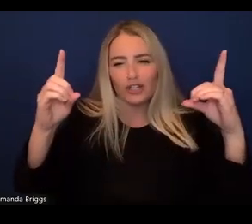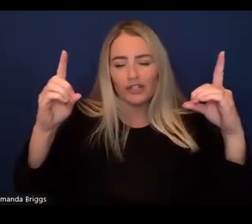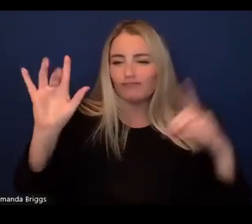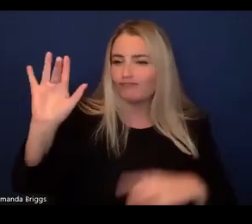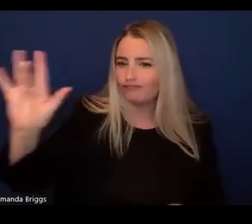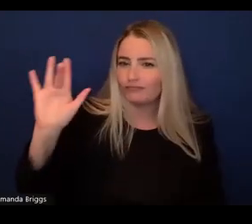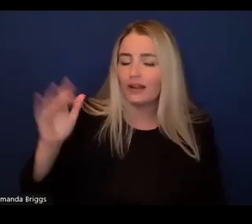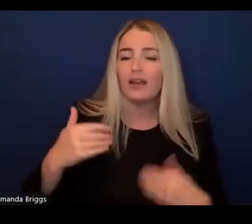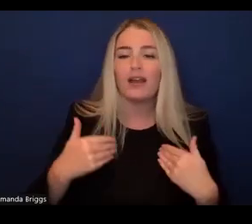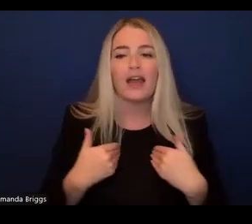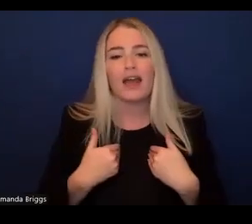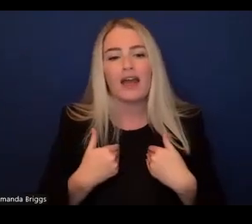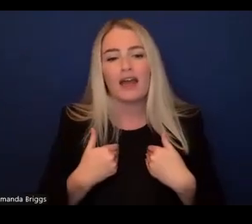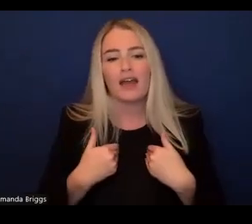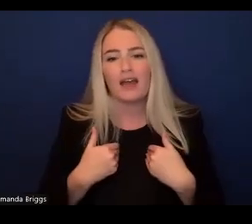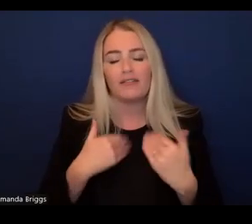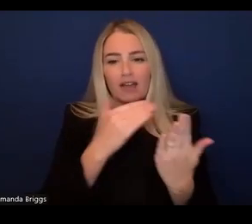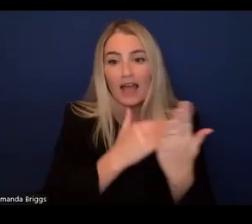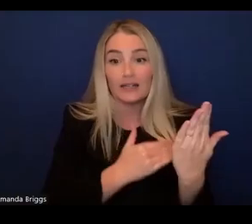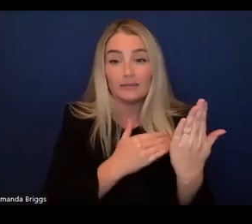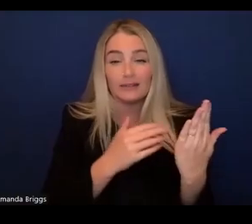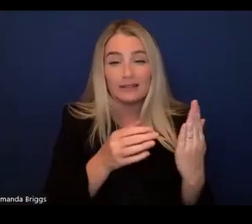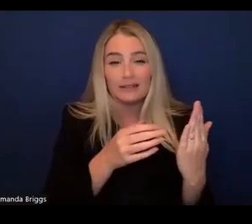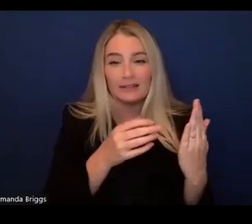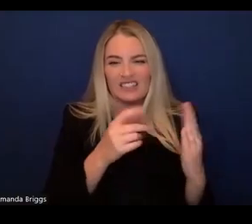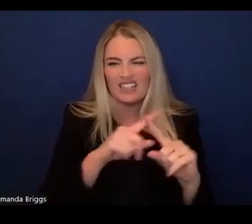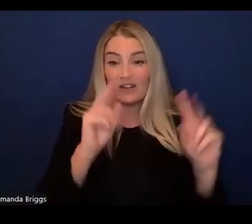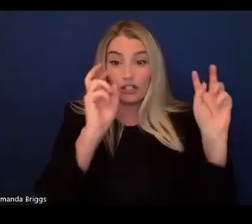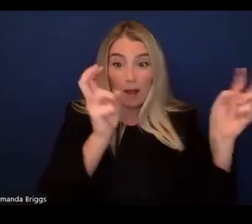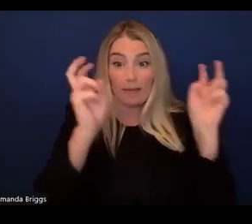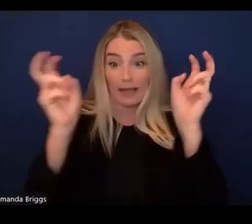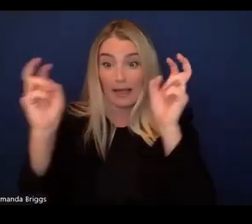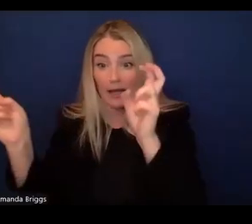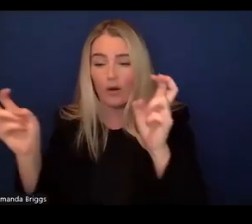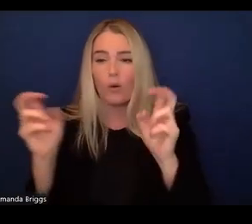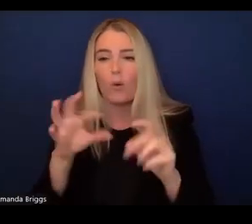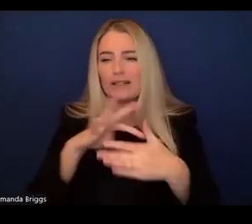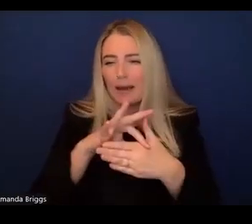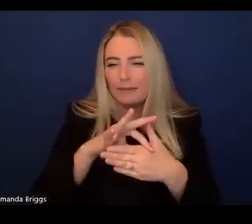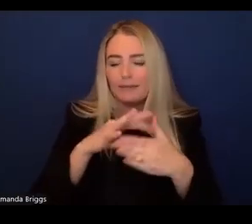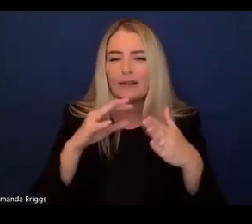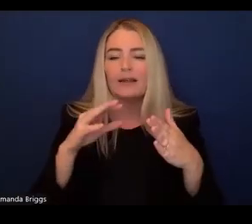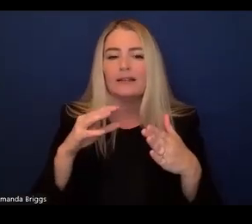We have items by topic, subject matter, base by subject.